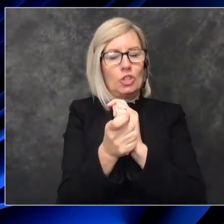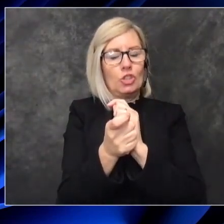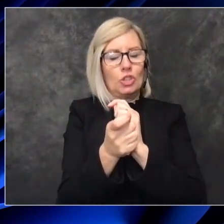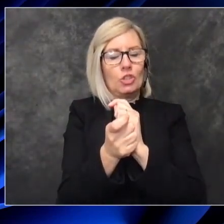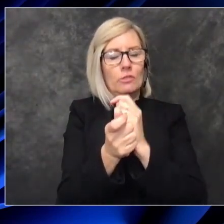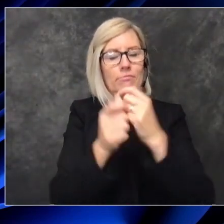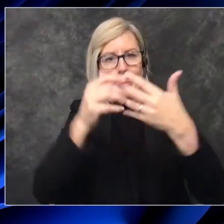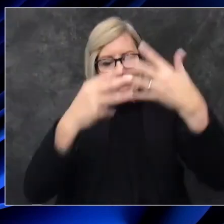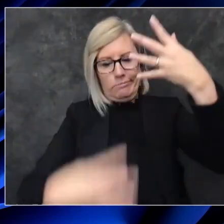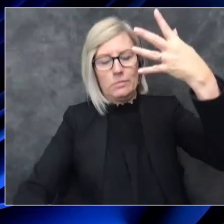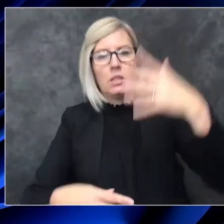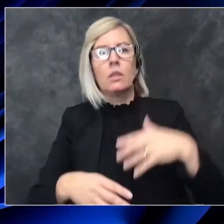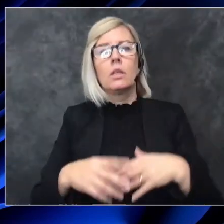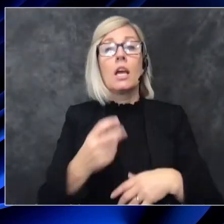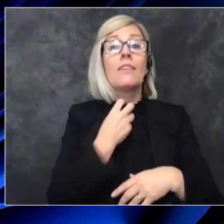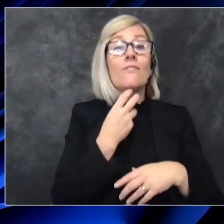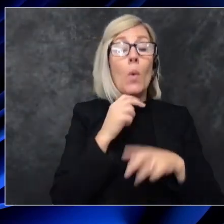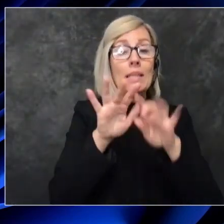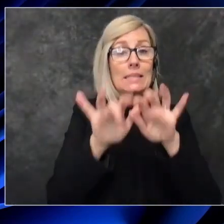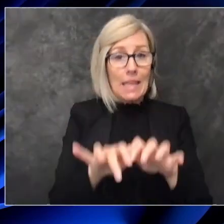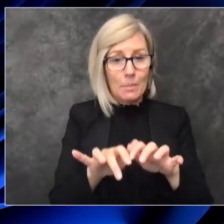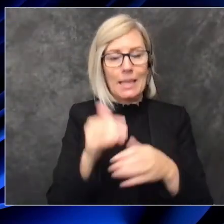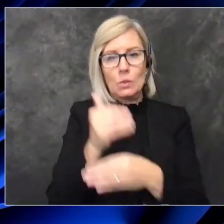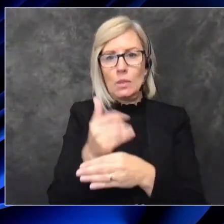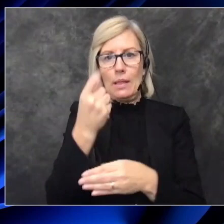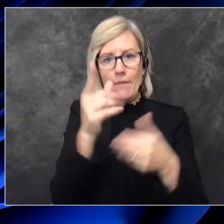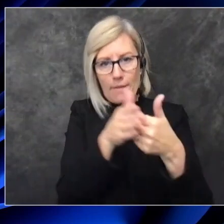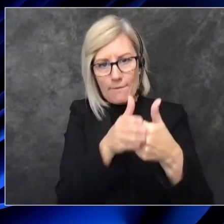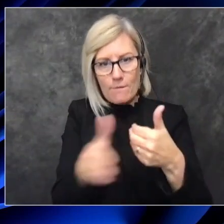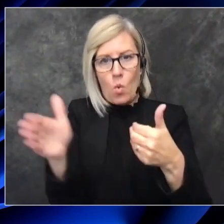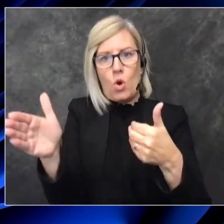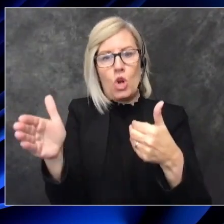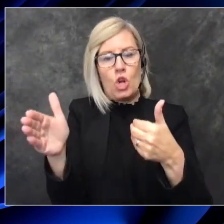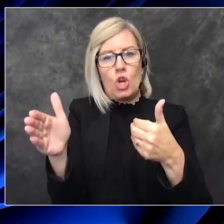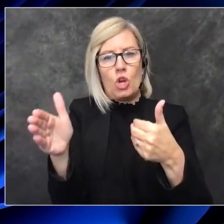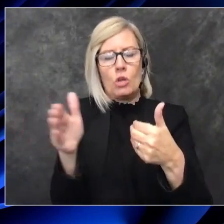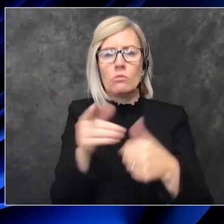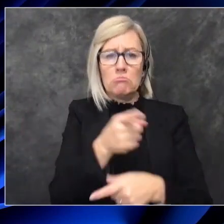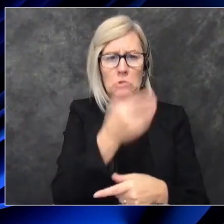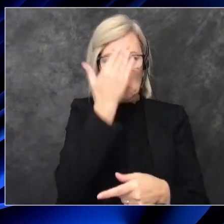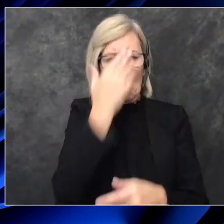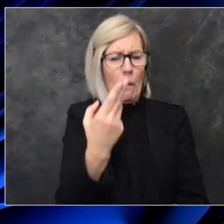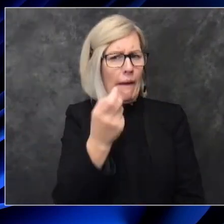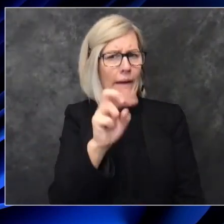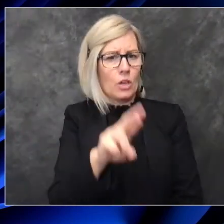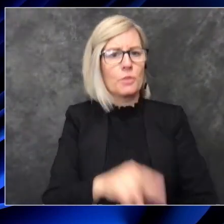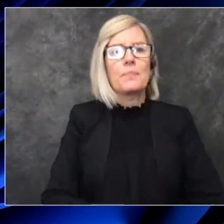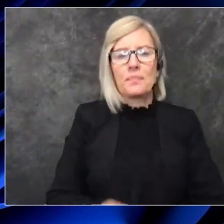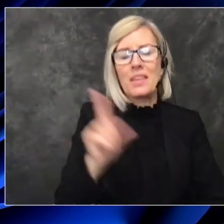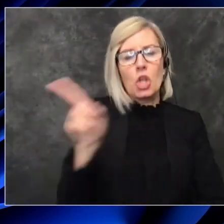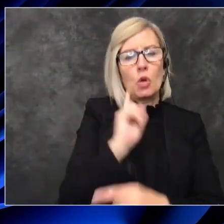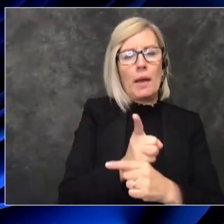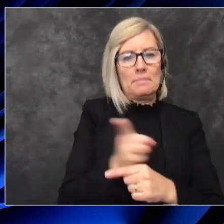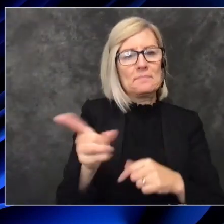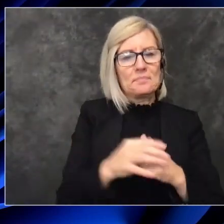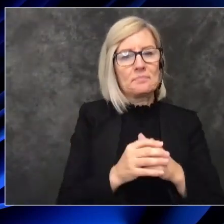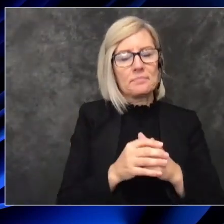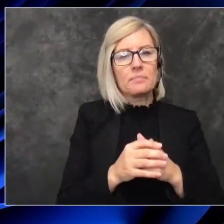voice typing is Windows 11 and forward, but I could be wrong. Do you know, Hector yeah, that's correct. this is that some of the